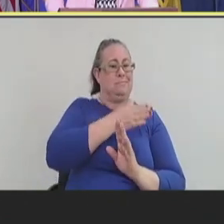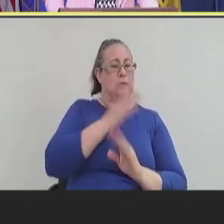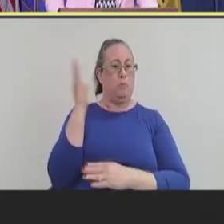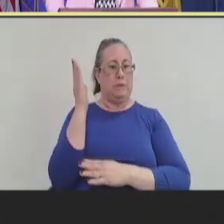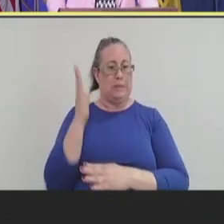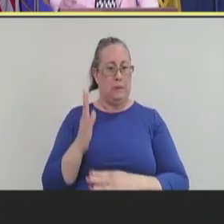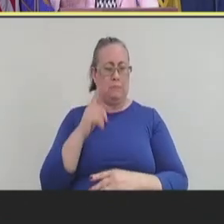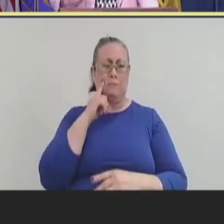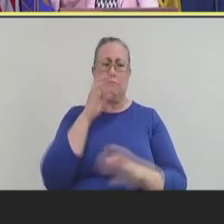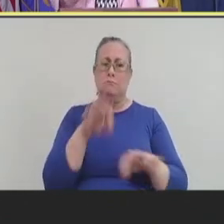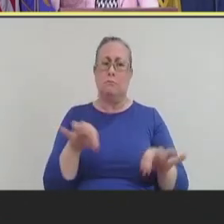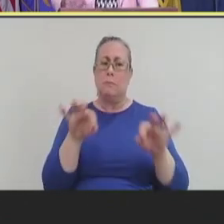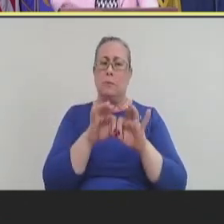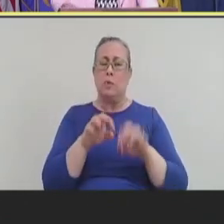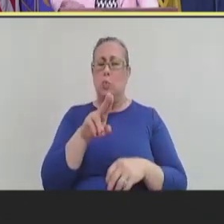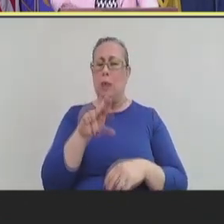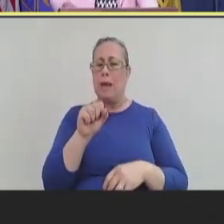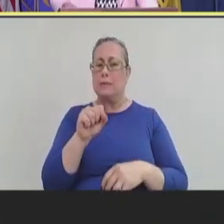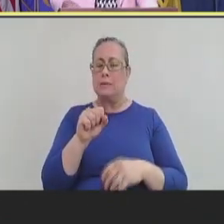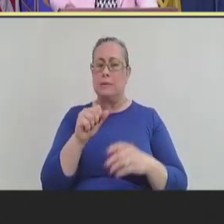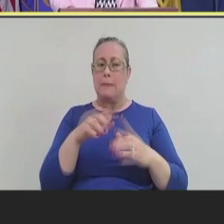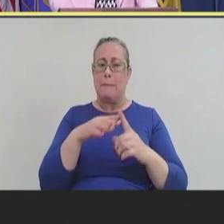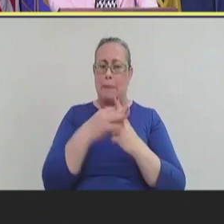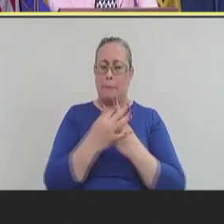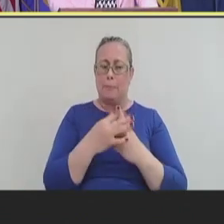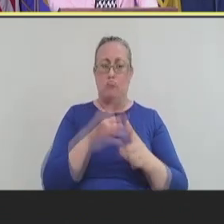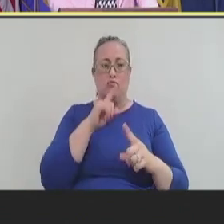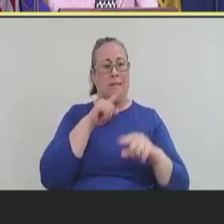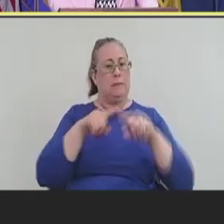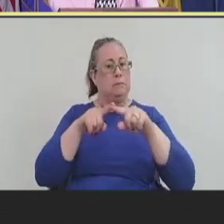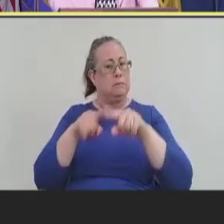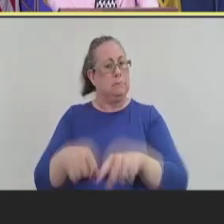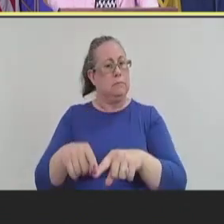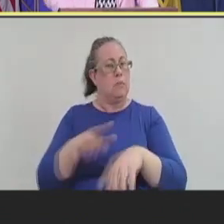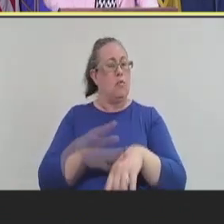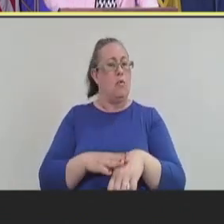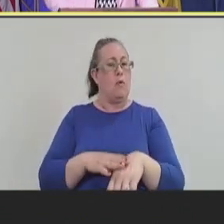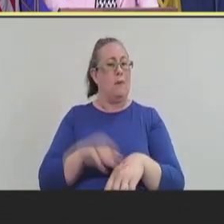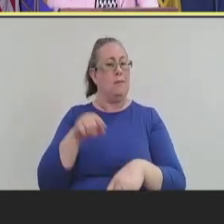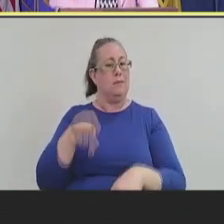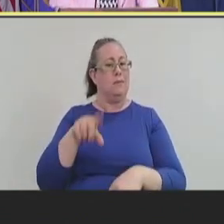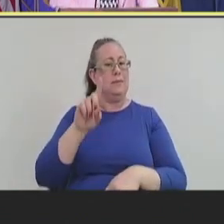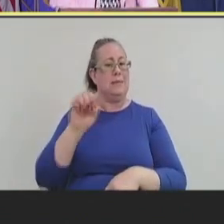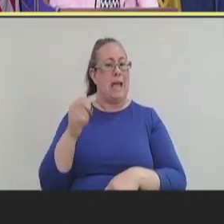The U.S. population has come to rely on these dashboards, but how can we do that seamlessly